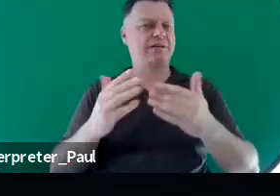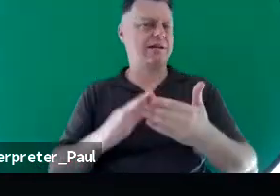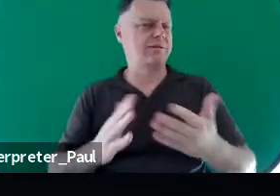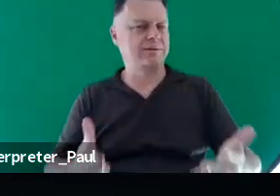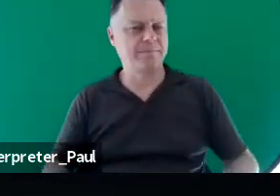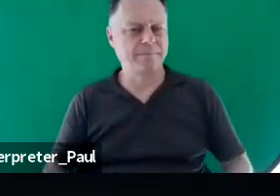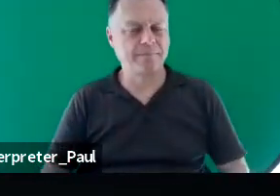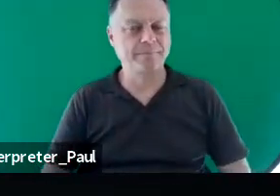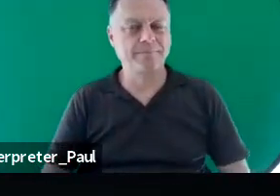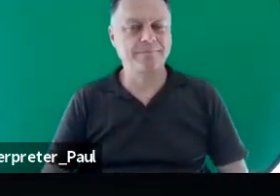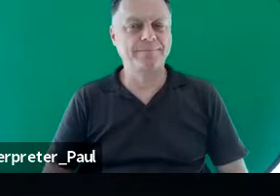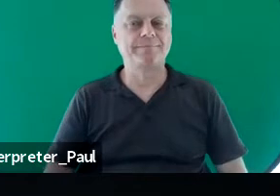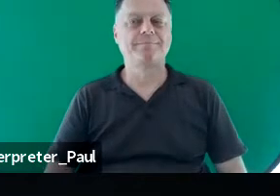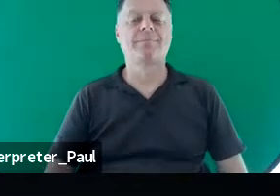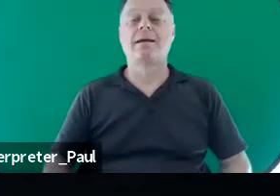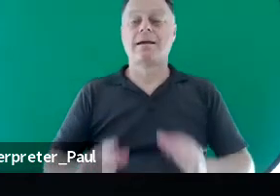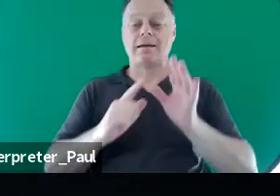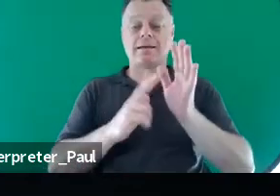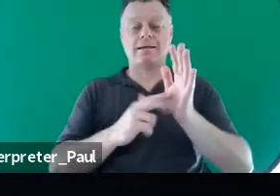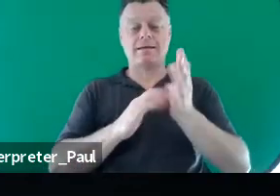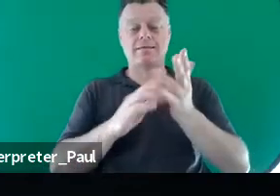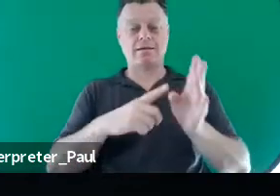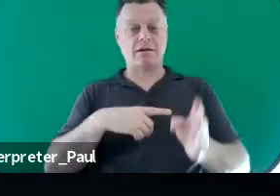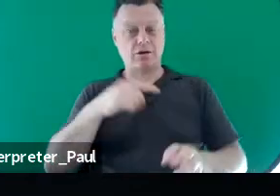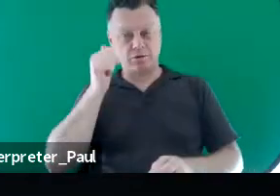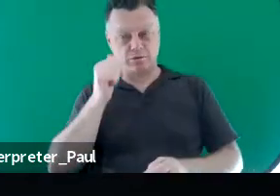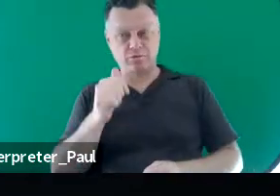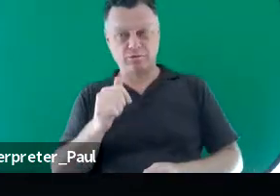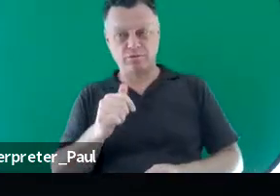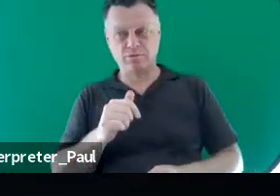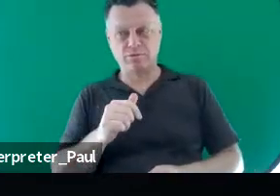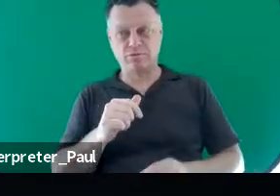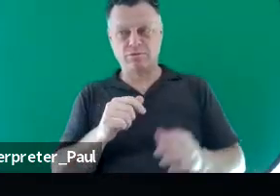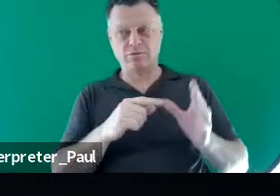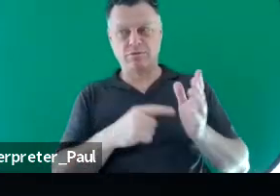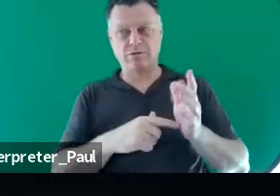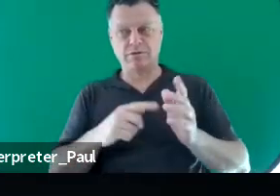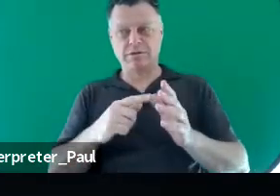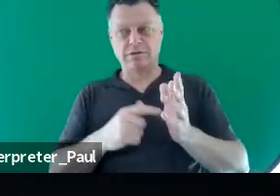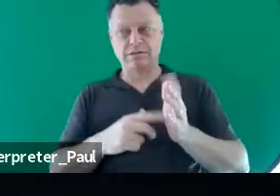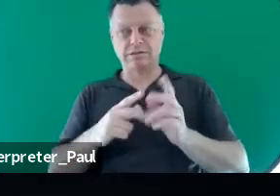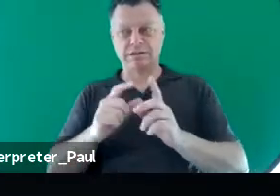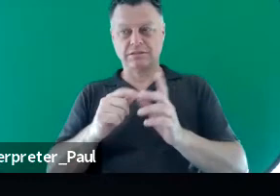And I know, Anthony, that ATEND put in a specific submission to that. Do you want to talk a little